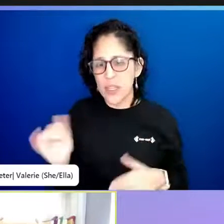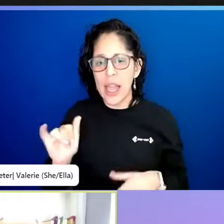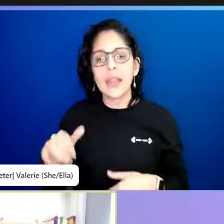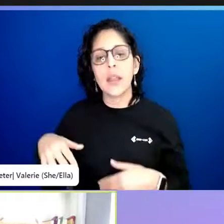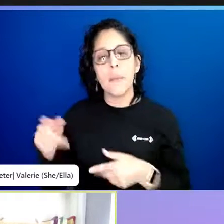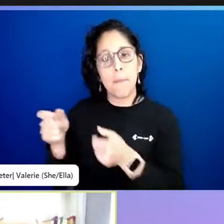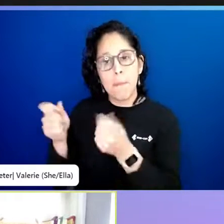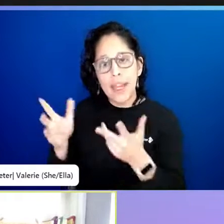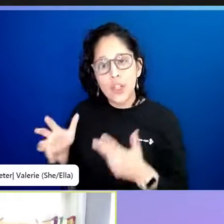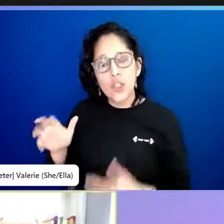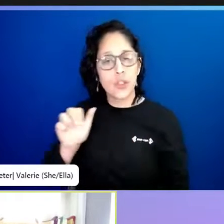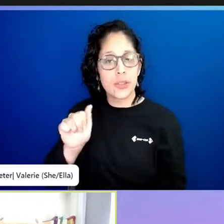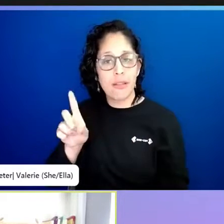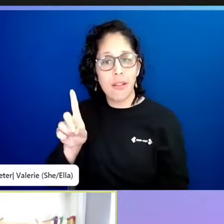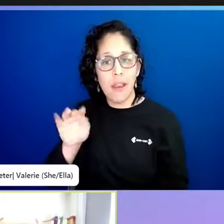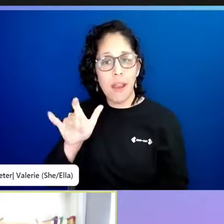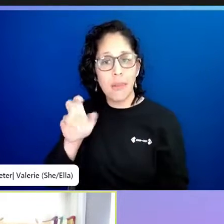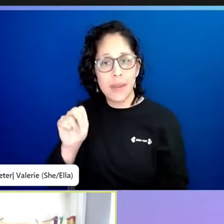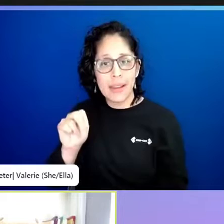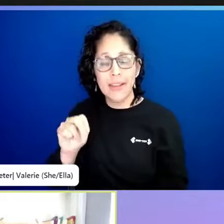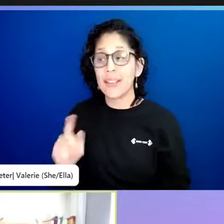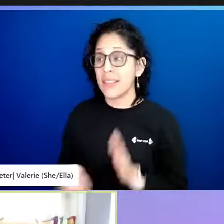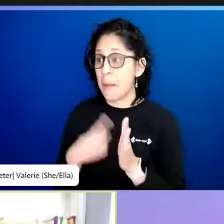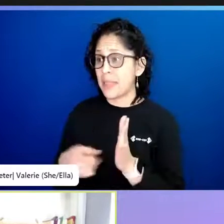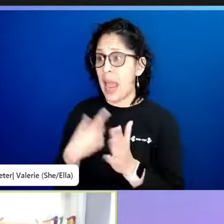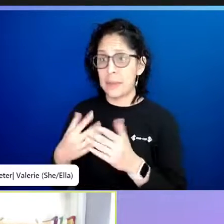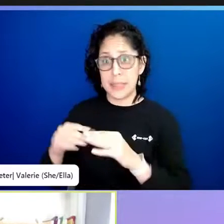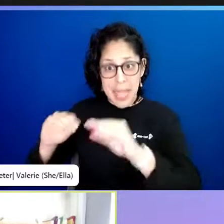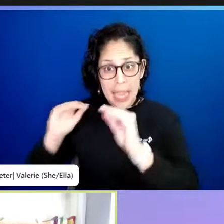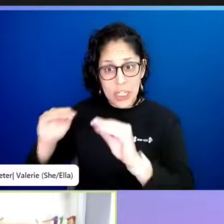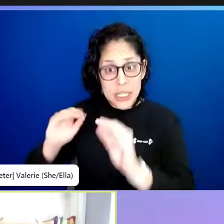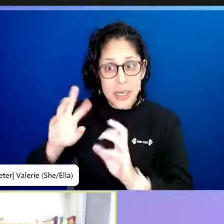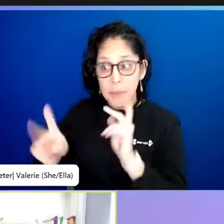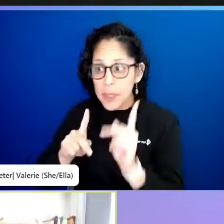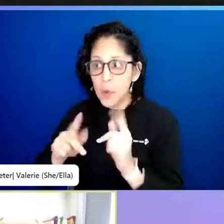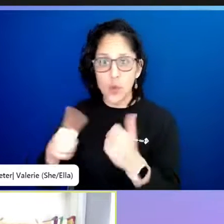that it's hard to balance giving enough info to convince others outside of your field of